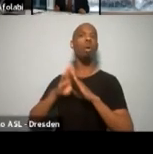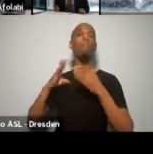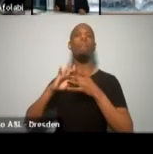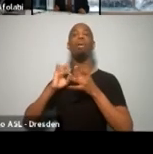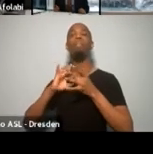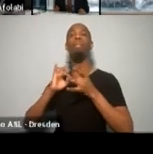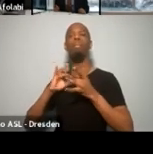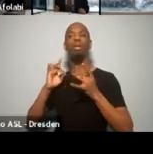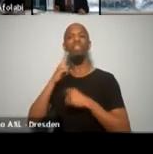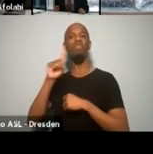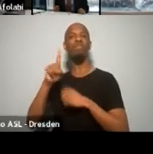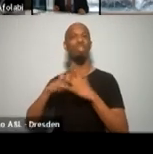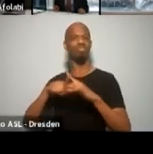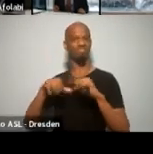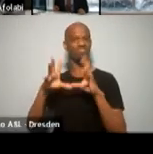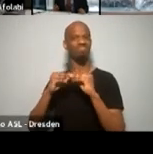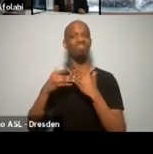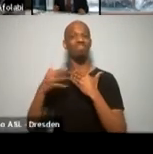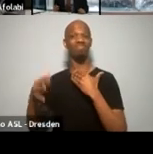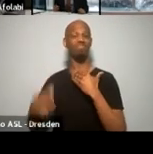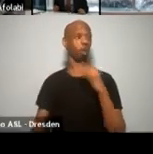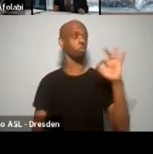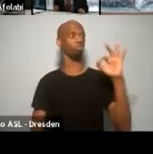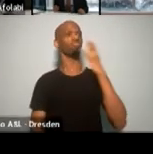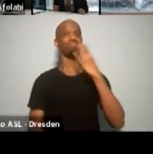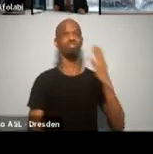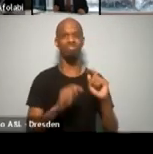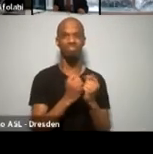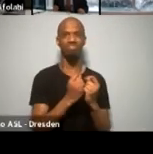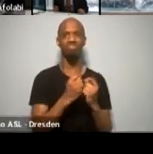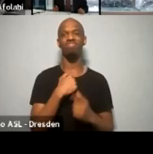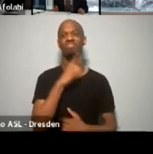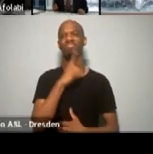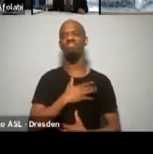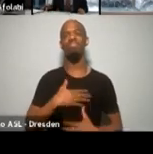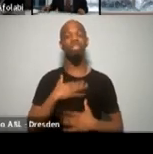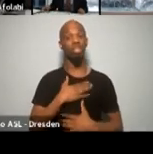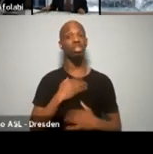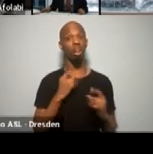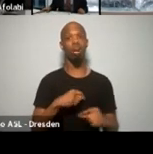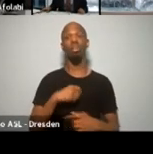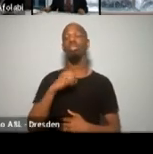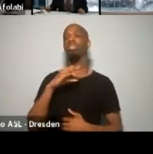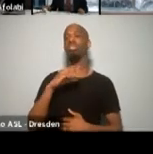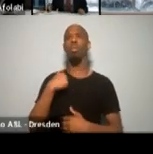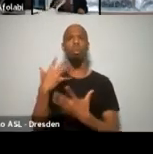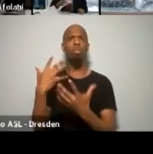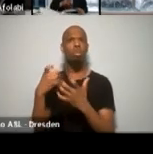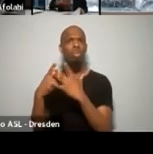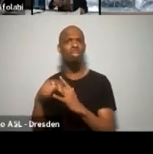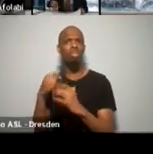Thank you, Dean. Oh, I appreciate it. I wanna begin, I'm sorry, I'm in the dark here.